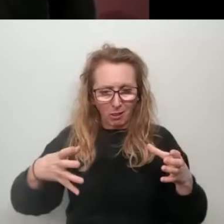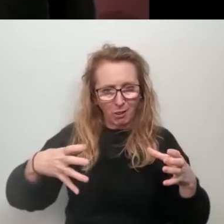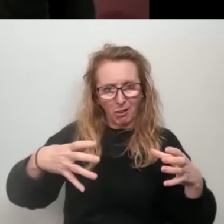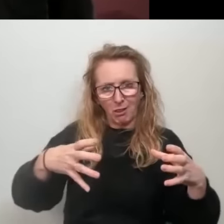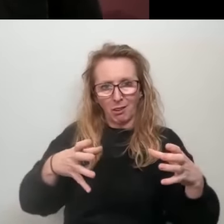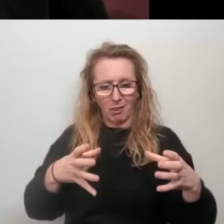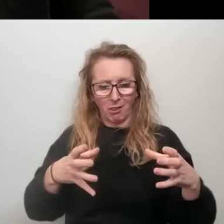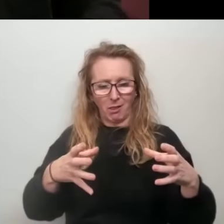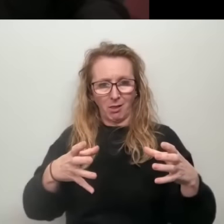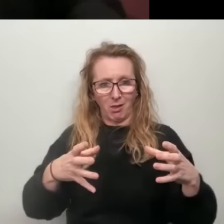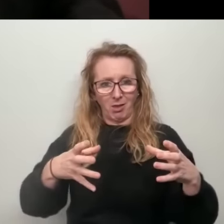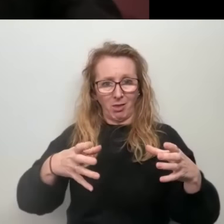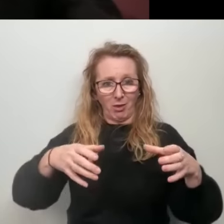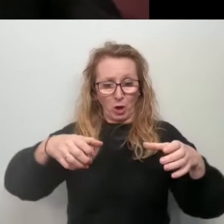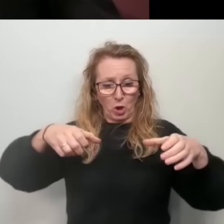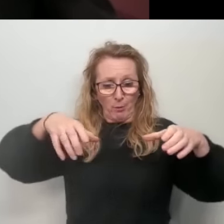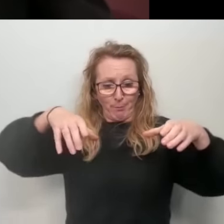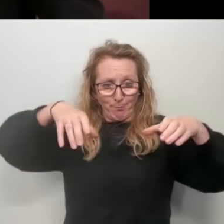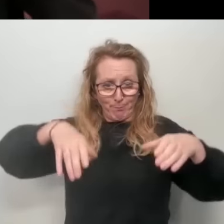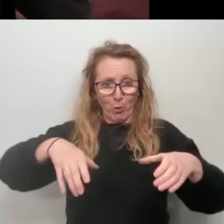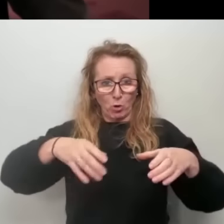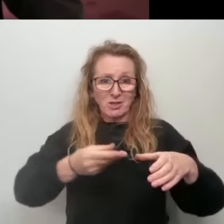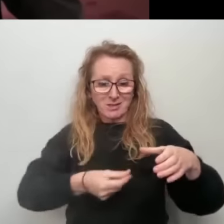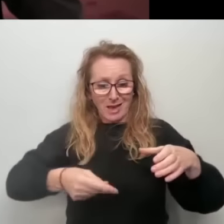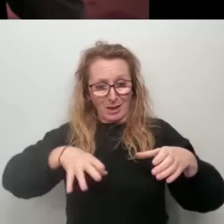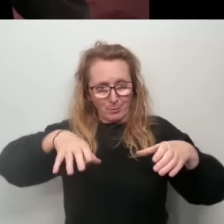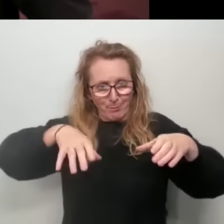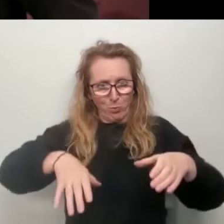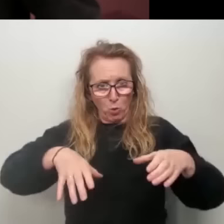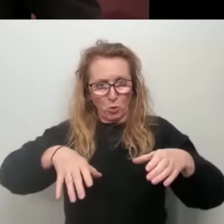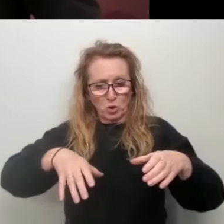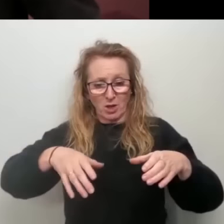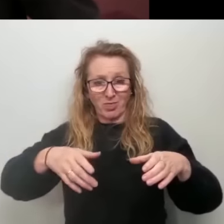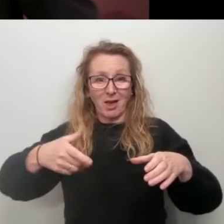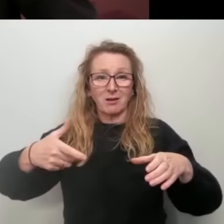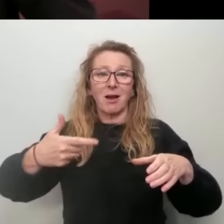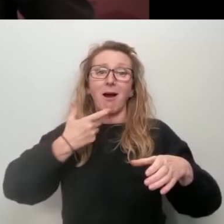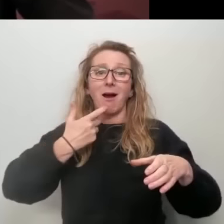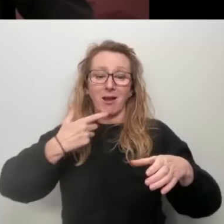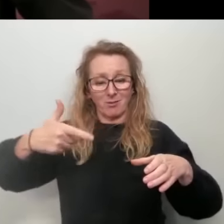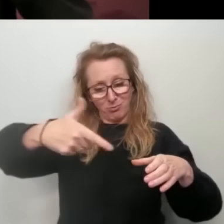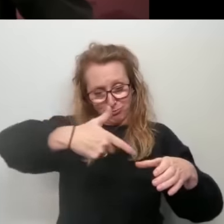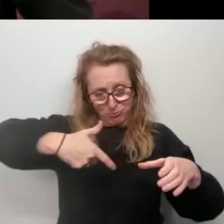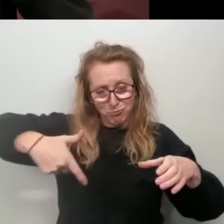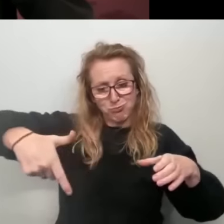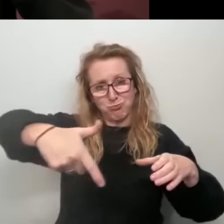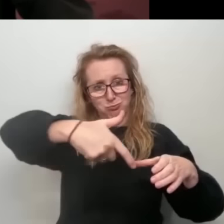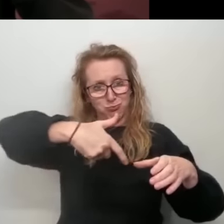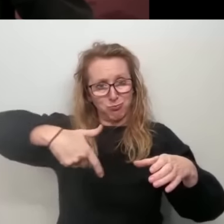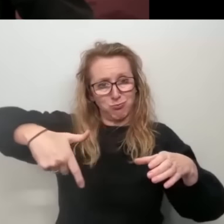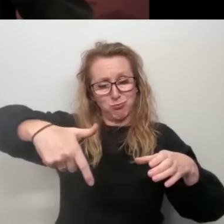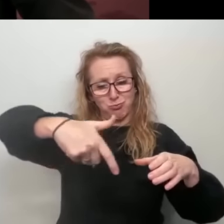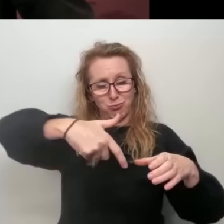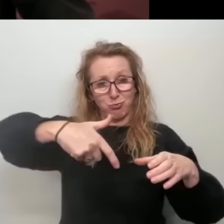You pushed that into the sand and then you ran your iron in there, which is why you see that three sides. So the two shallow sides